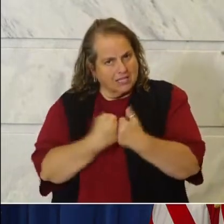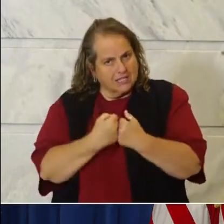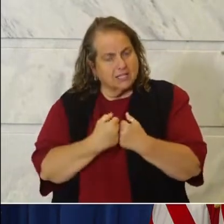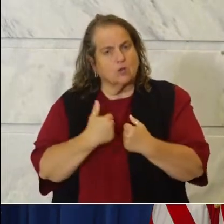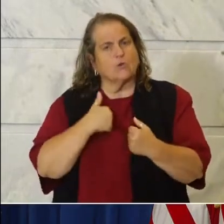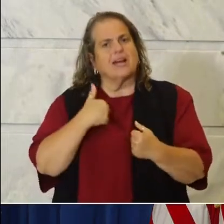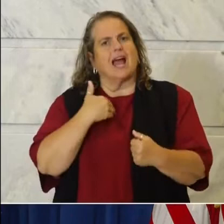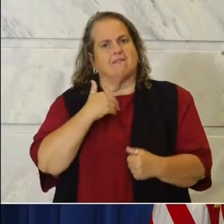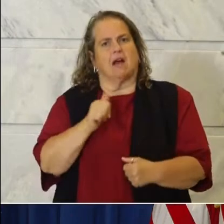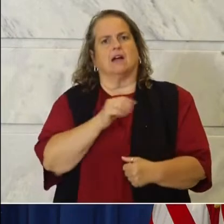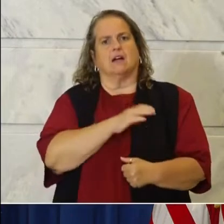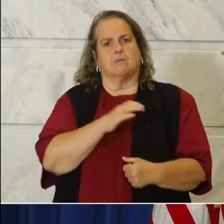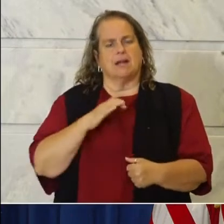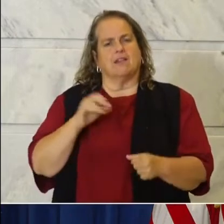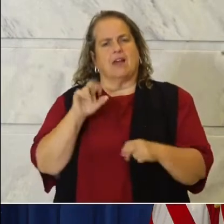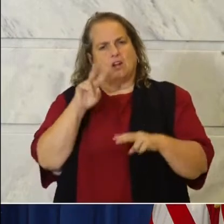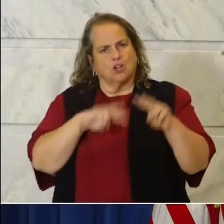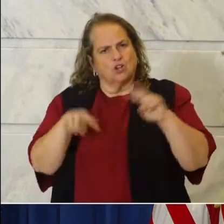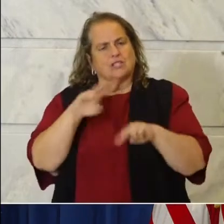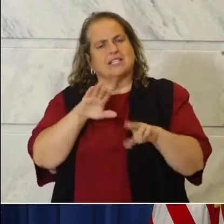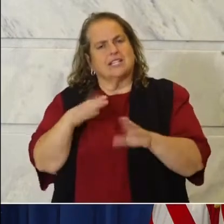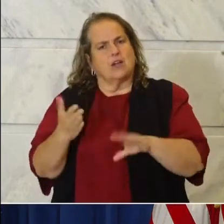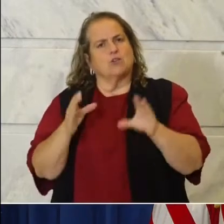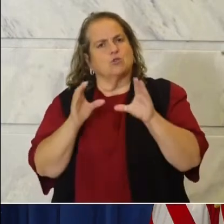committee that looks a death certificates that don't that are